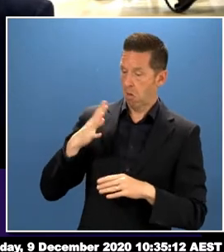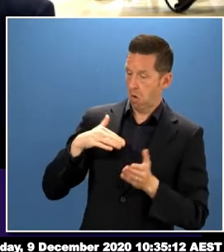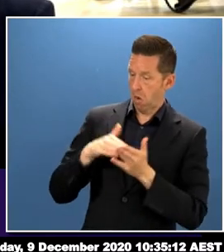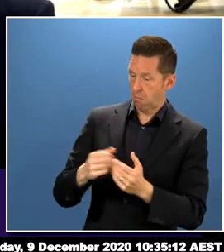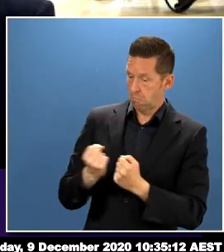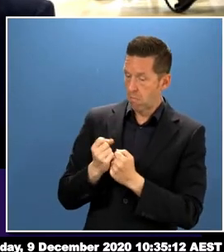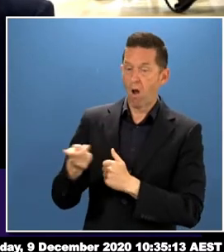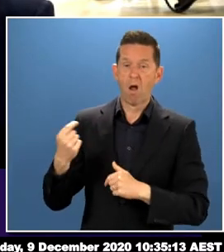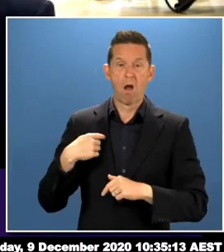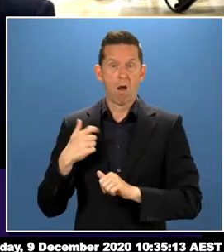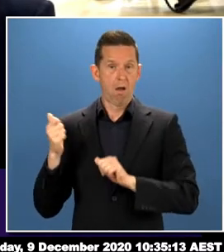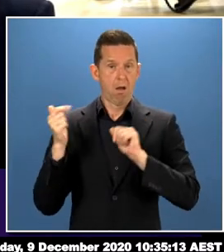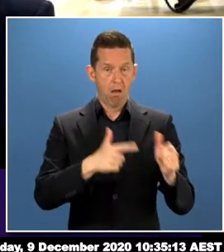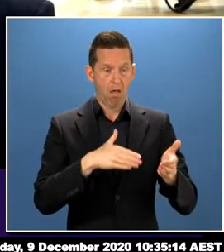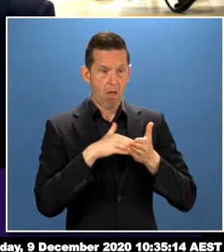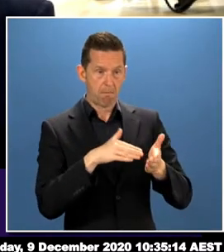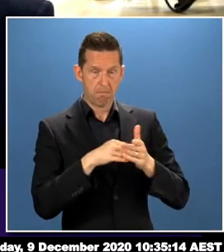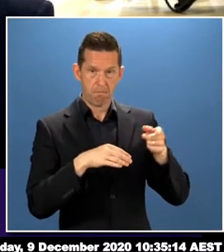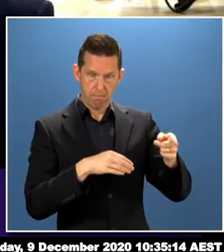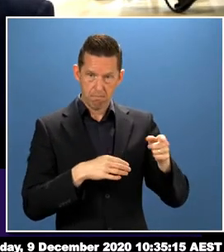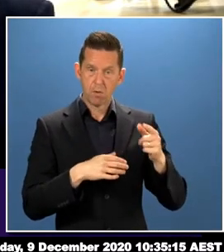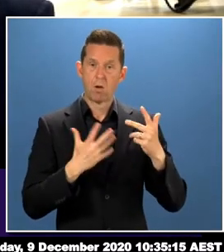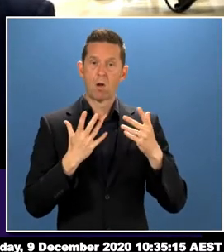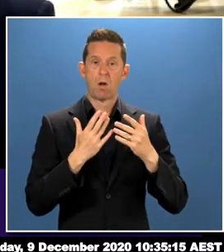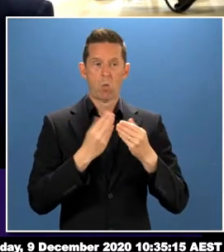So I went in and helped him but he was very impressed with the quality